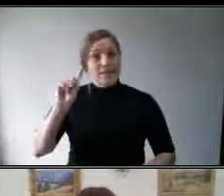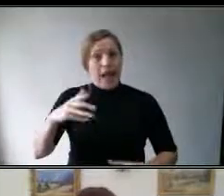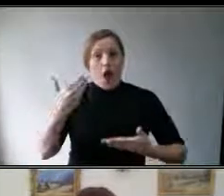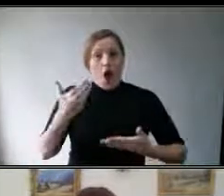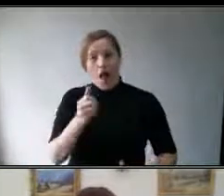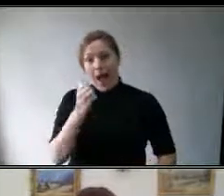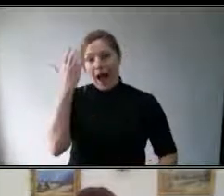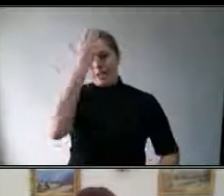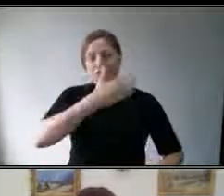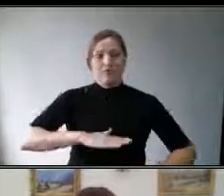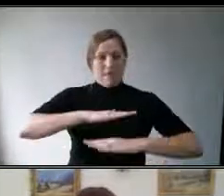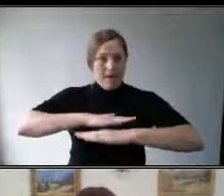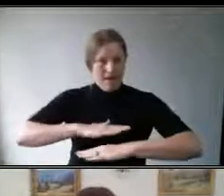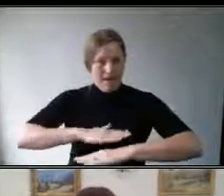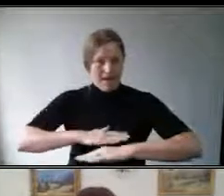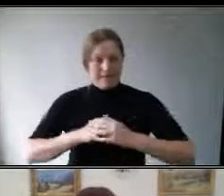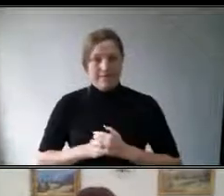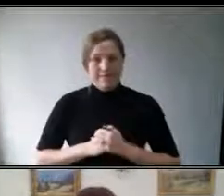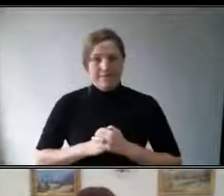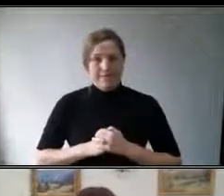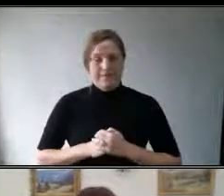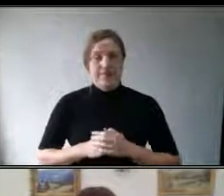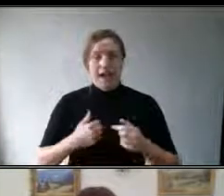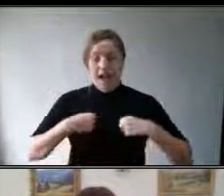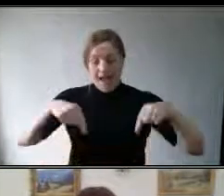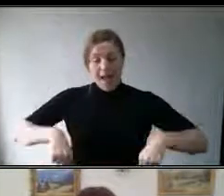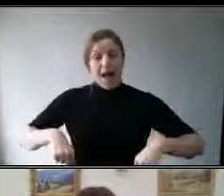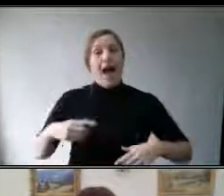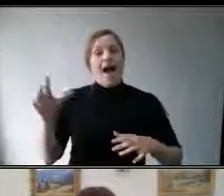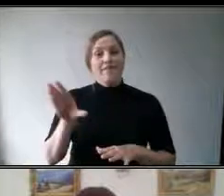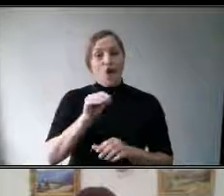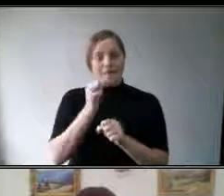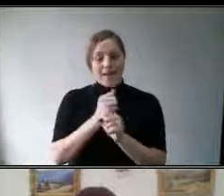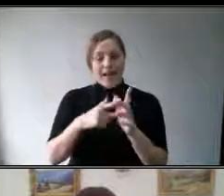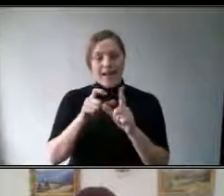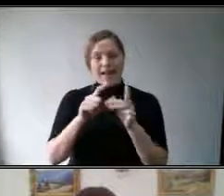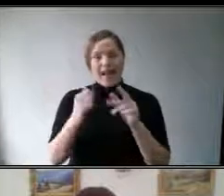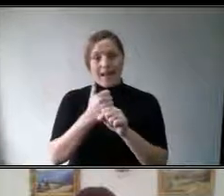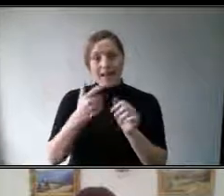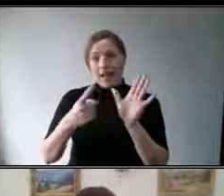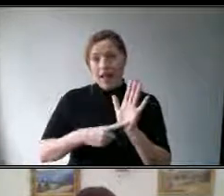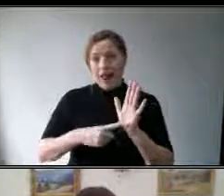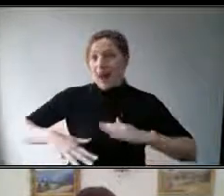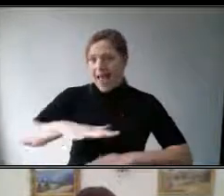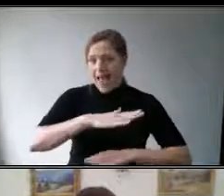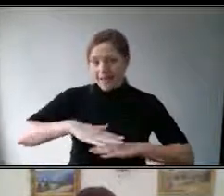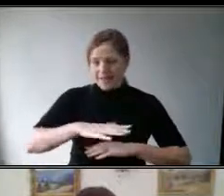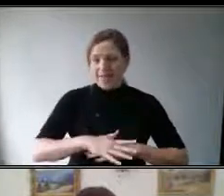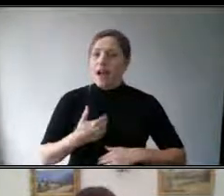um i'm joining us today from gadigal land and i'd like to pay my respects to elders past present